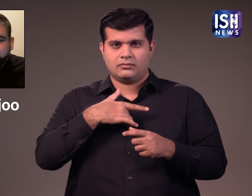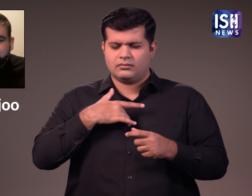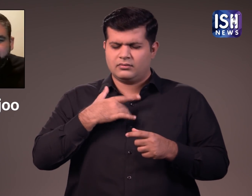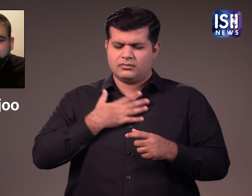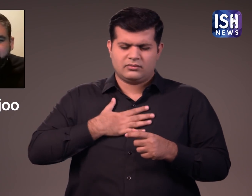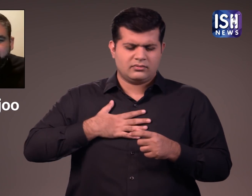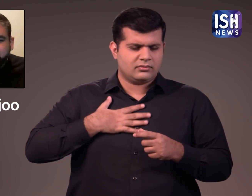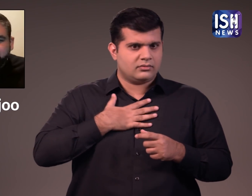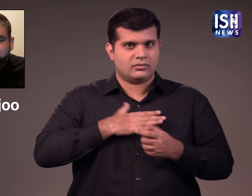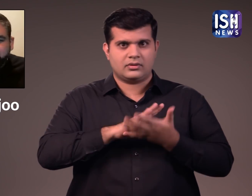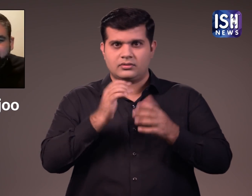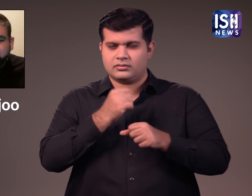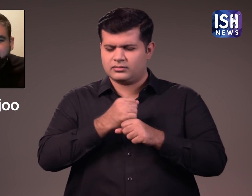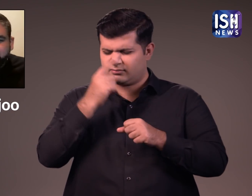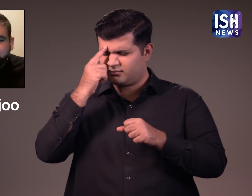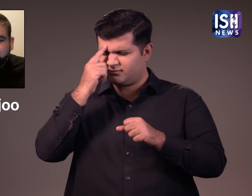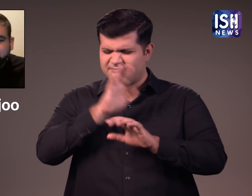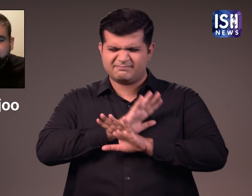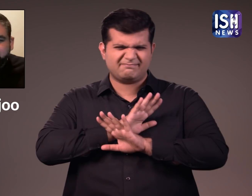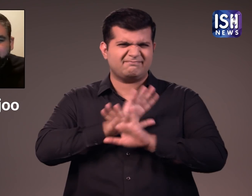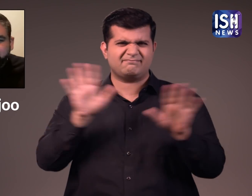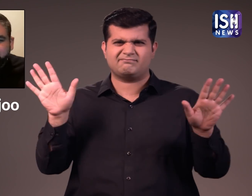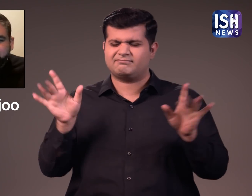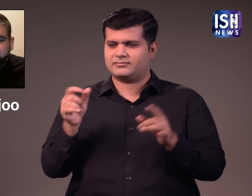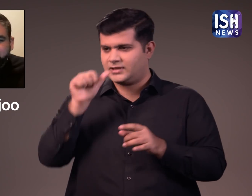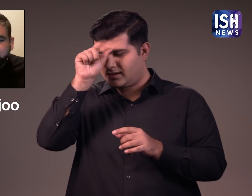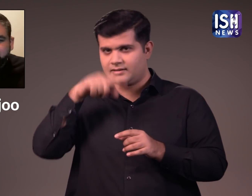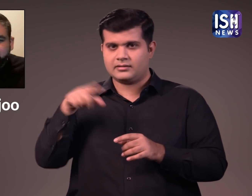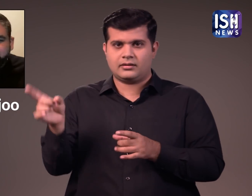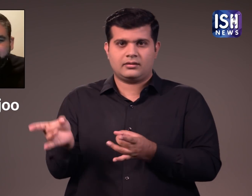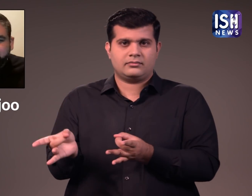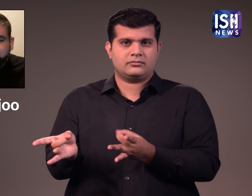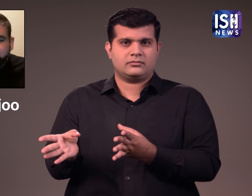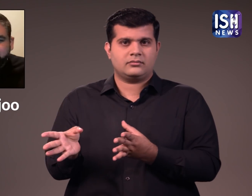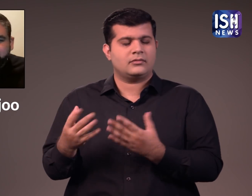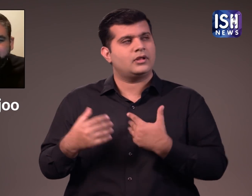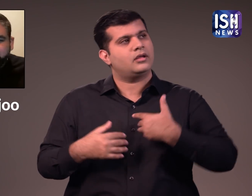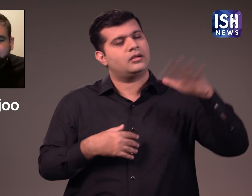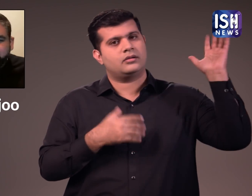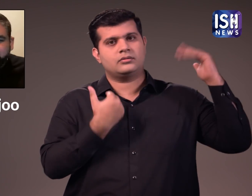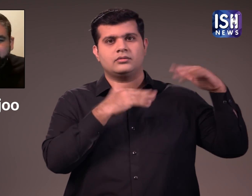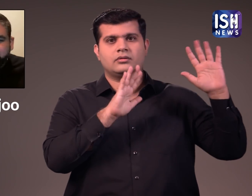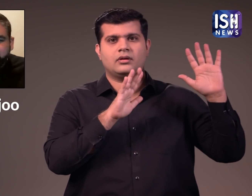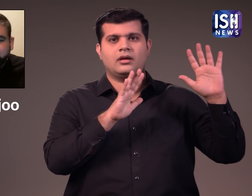He was distraught and left India.